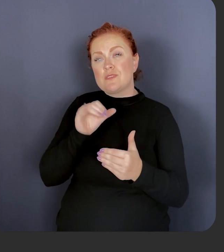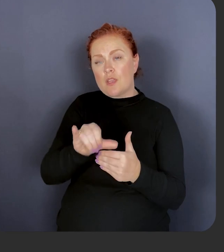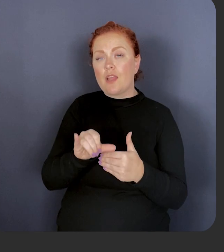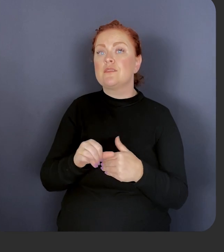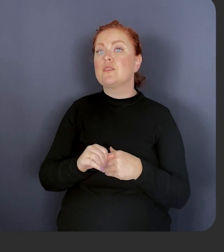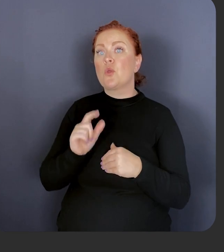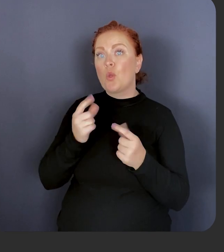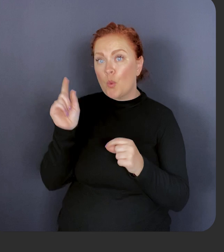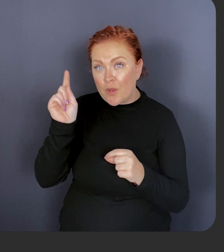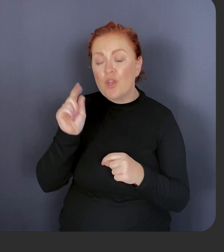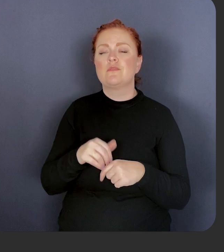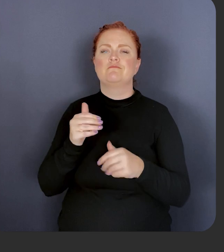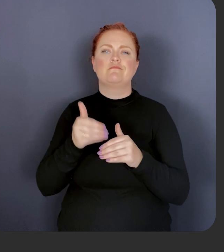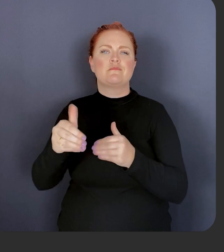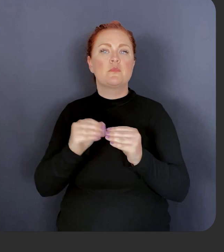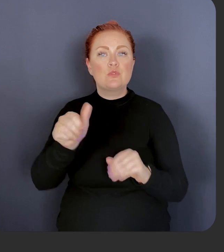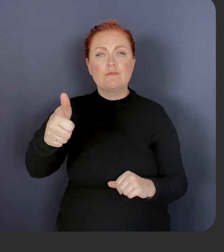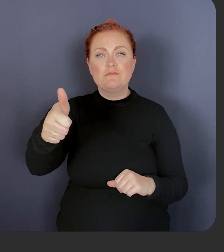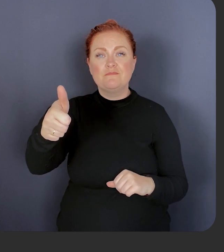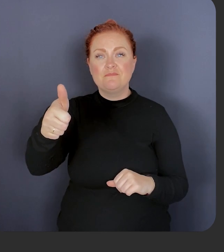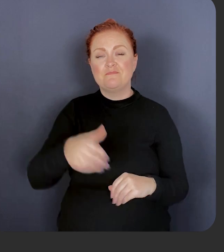you guessed it-- To Do step 10.